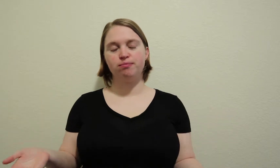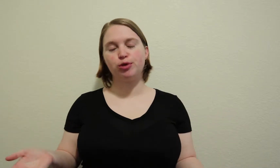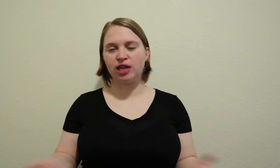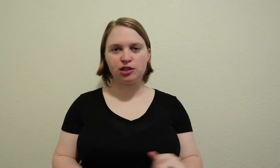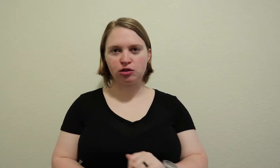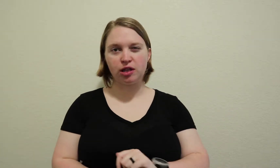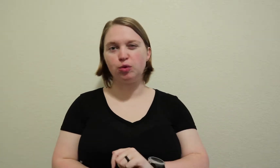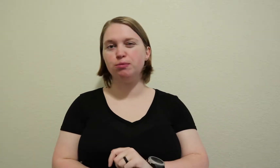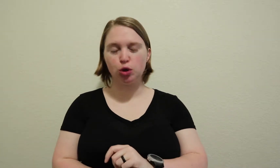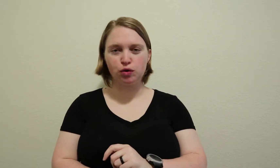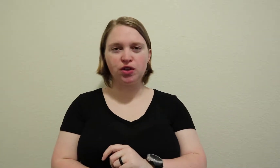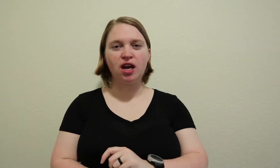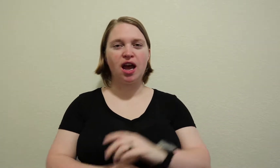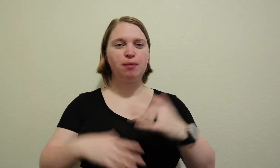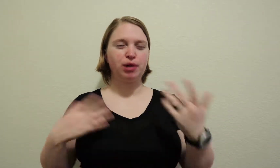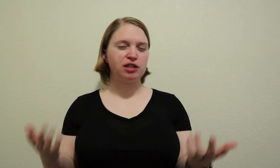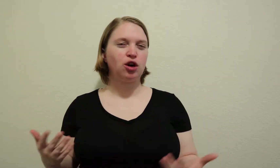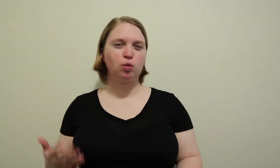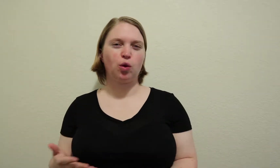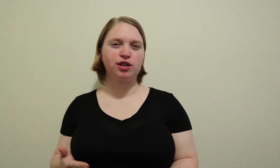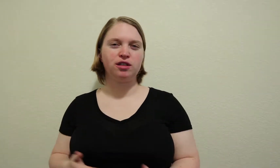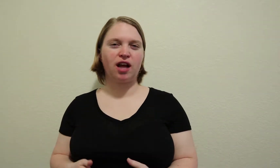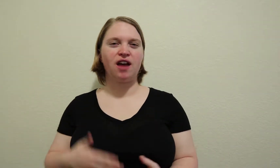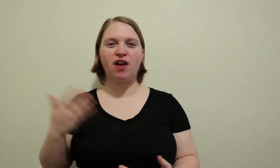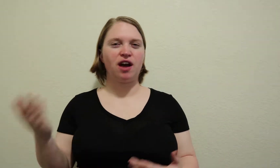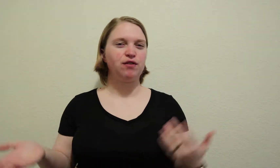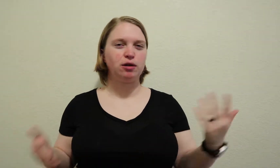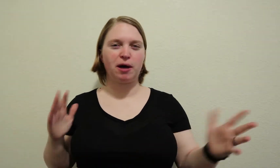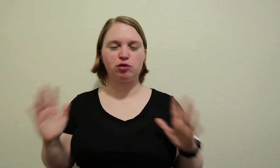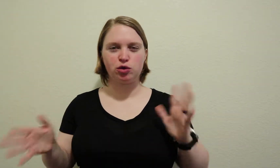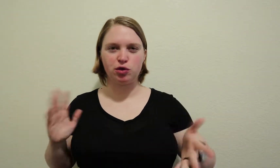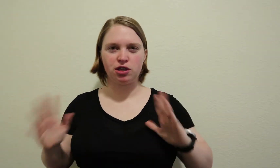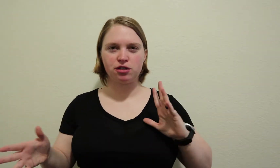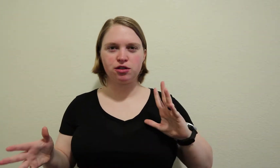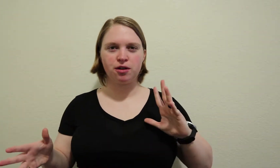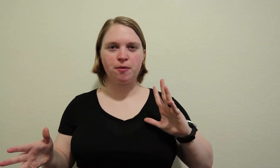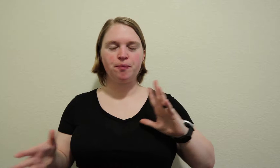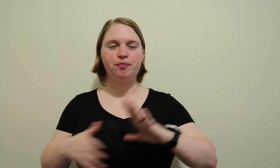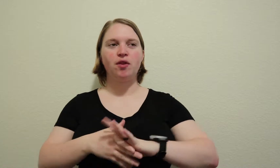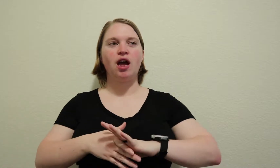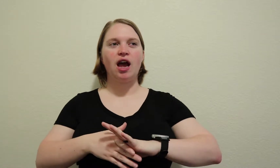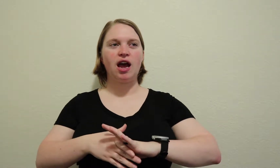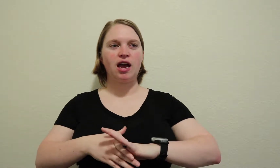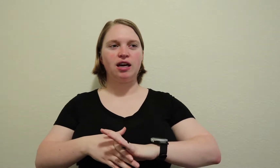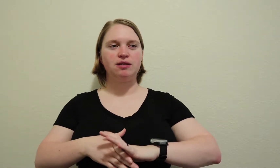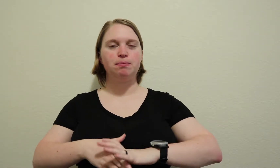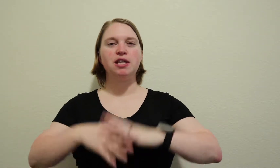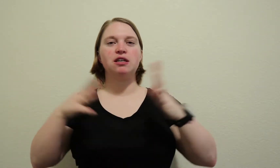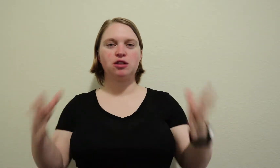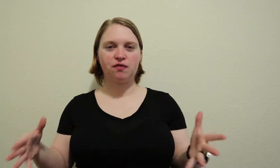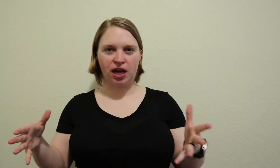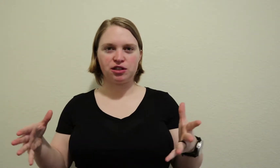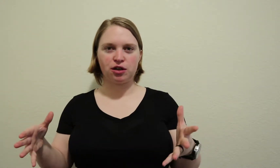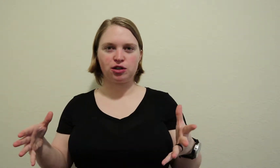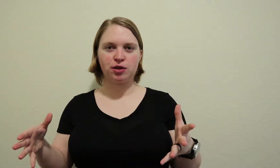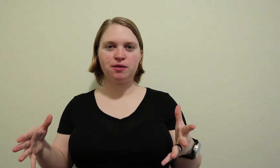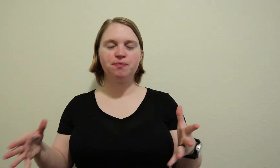potentially removed a plantar wart I've had for about two years and because of that surgery